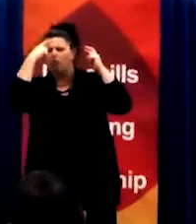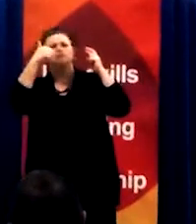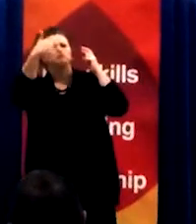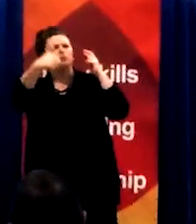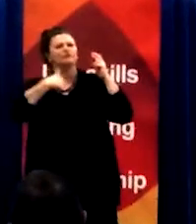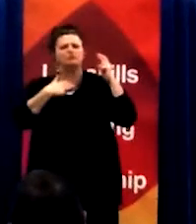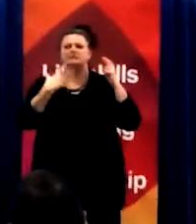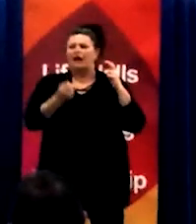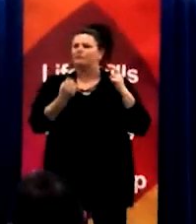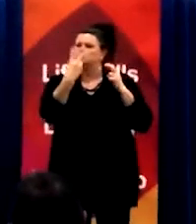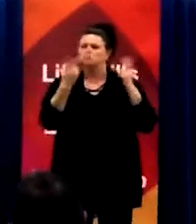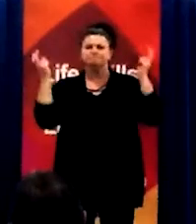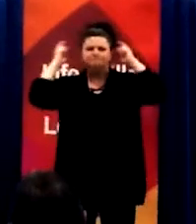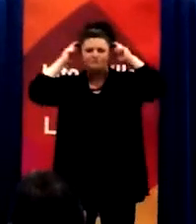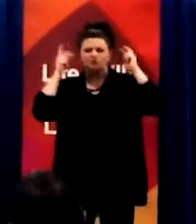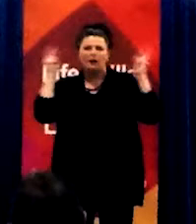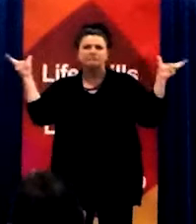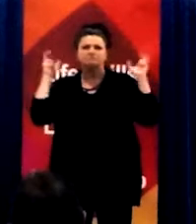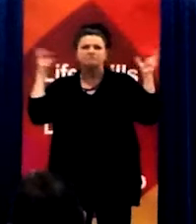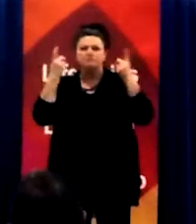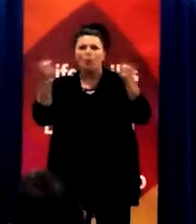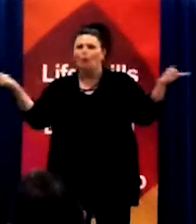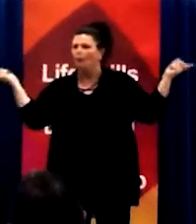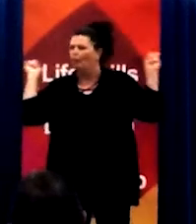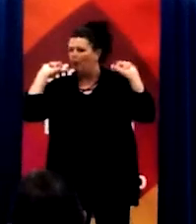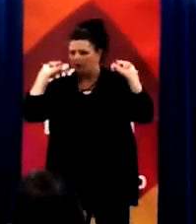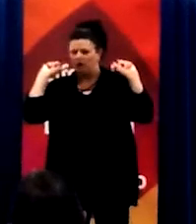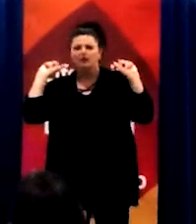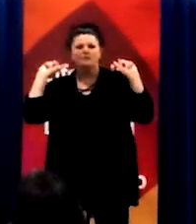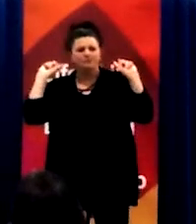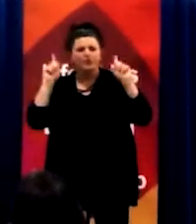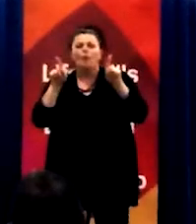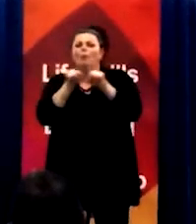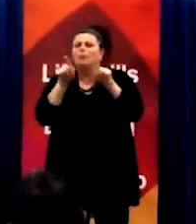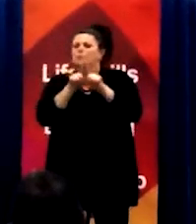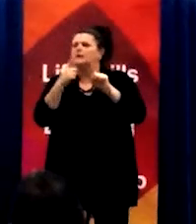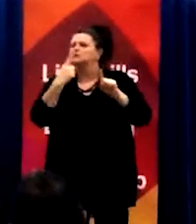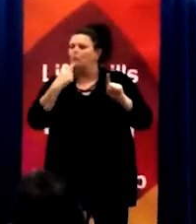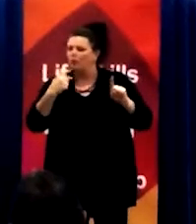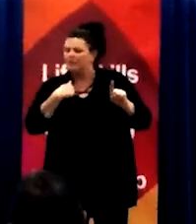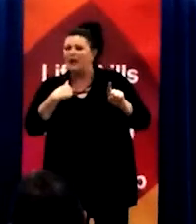get a second one to help hear all my surroundings, and also I was told it would help me with my balance.